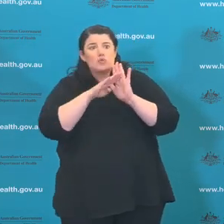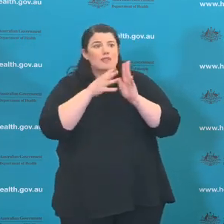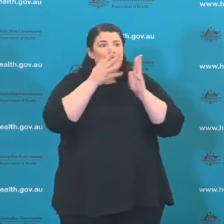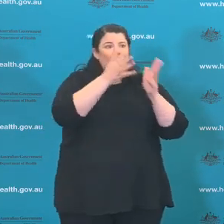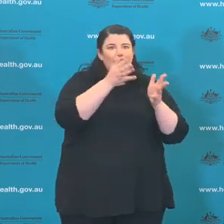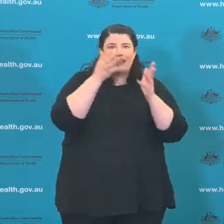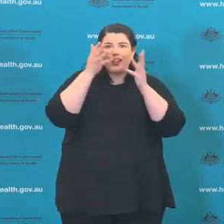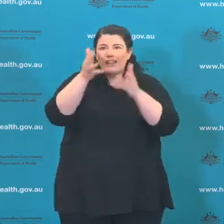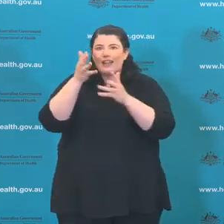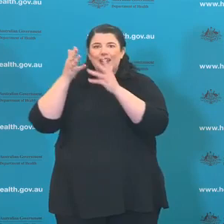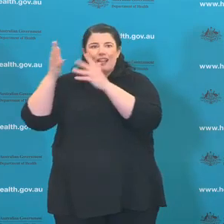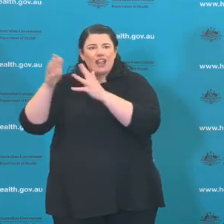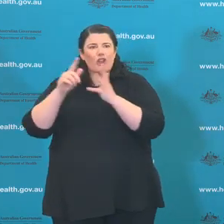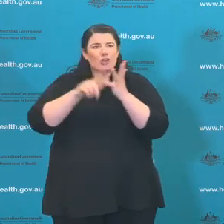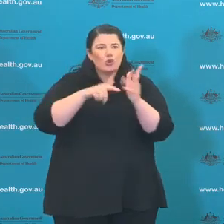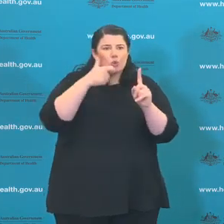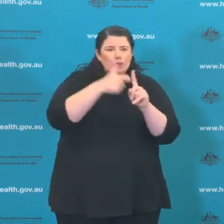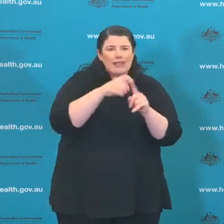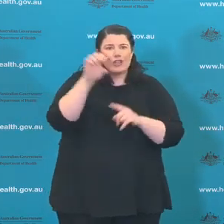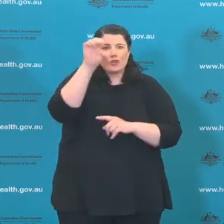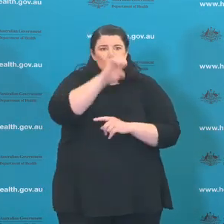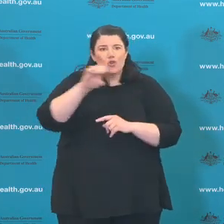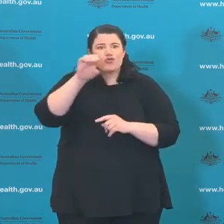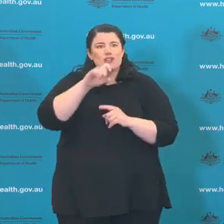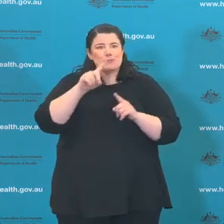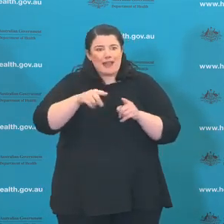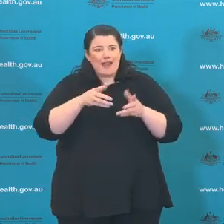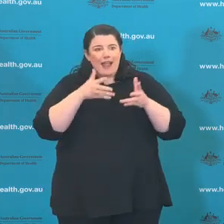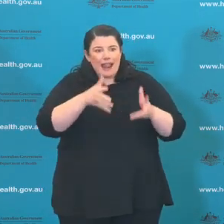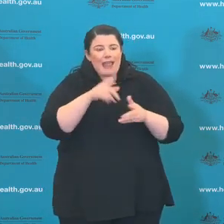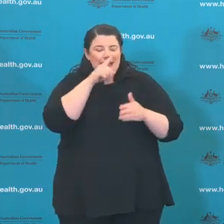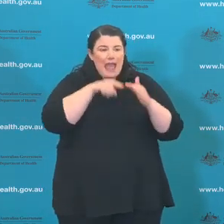and in the UK at the moment. They are starting to see some of those social restrictions wound back.